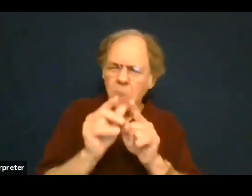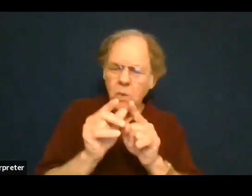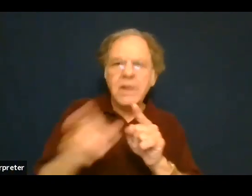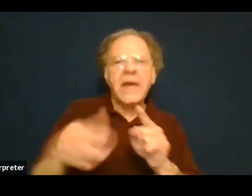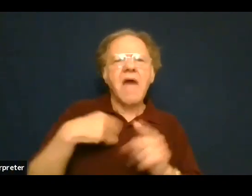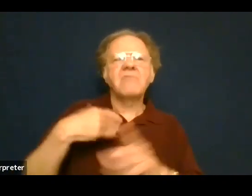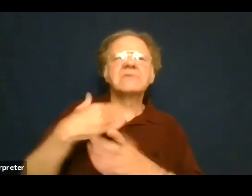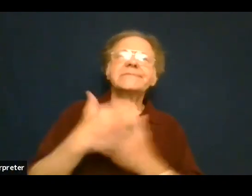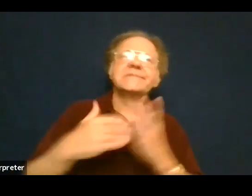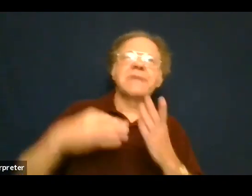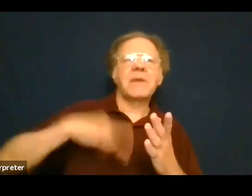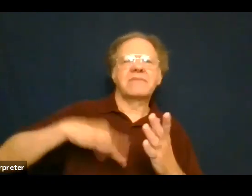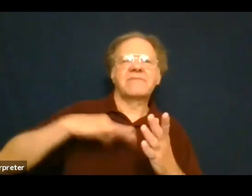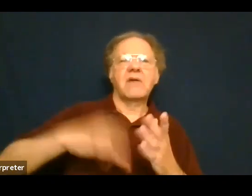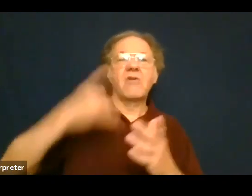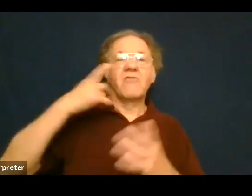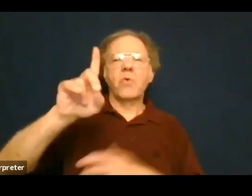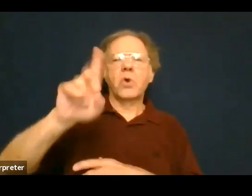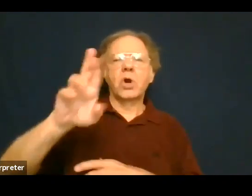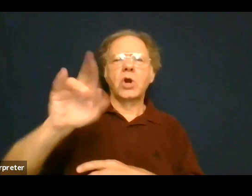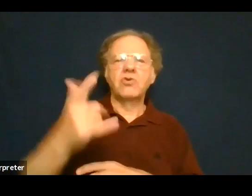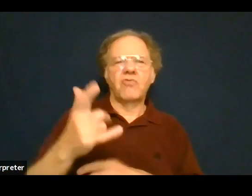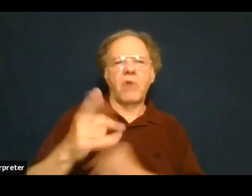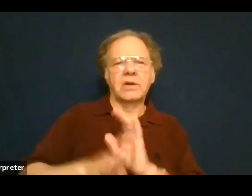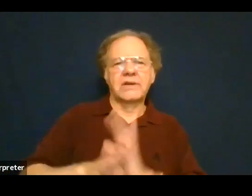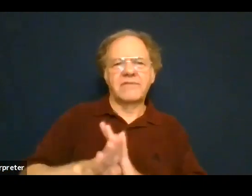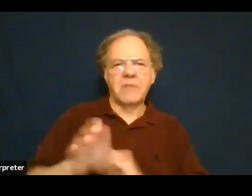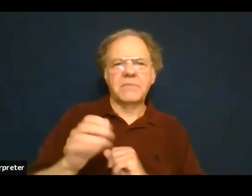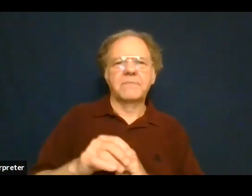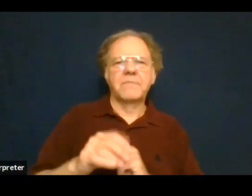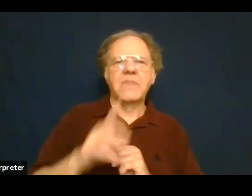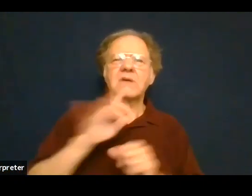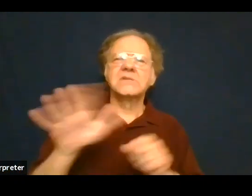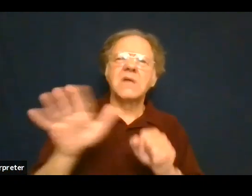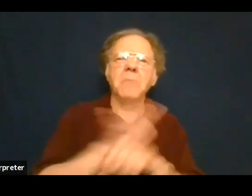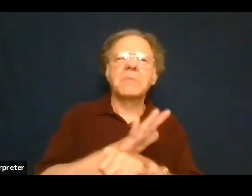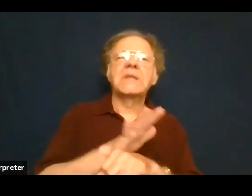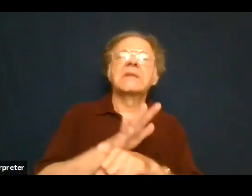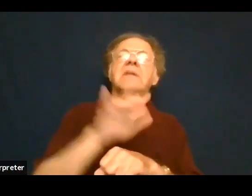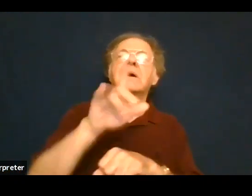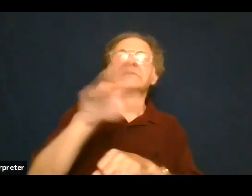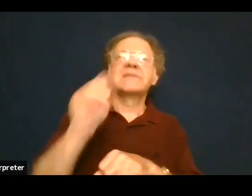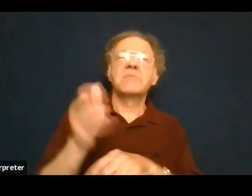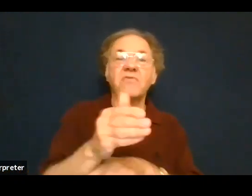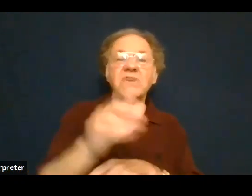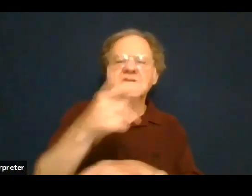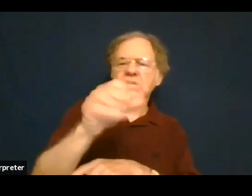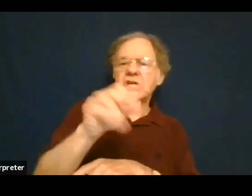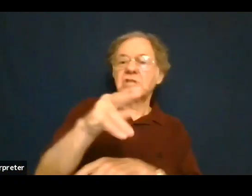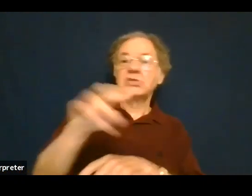for drug development. So there's a complete zebrafish genome available. That means all of the genes that have